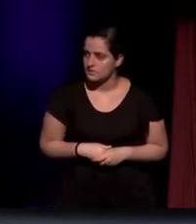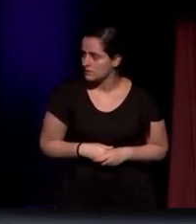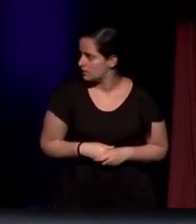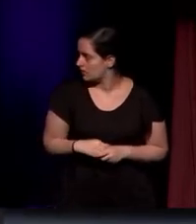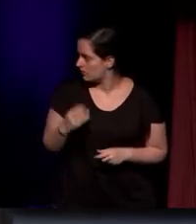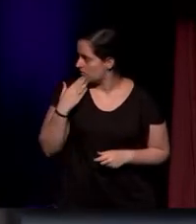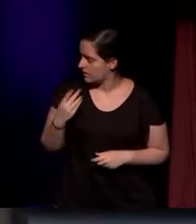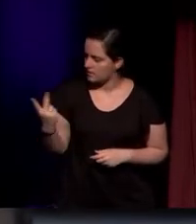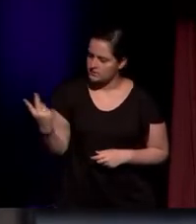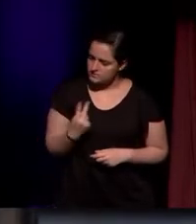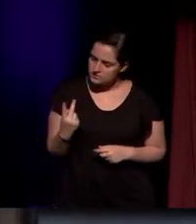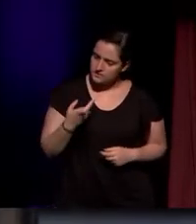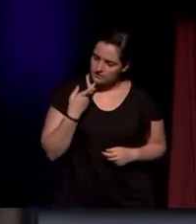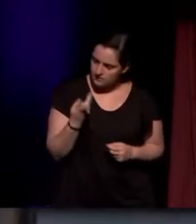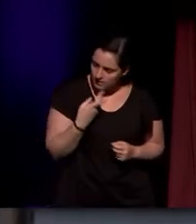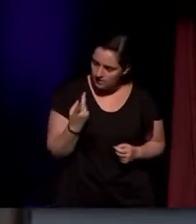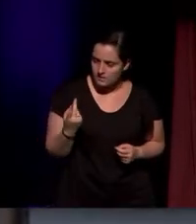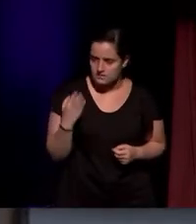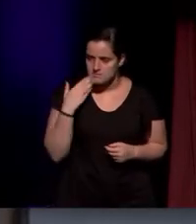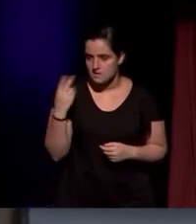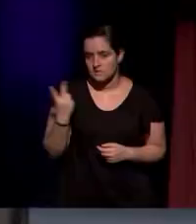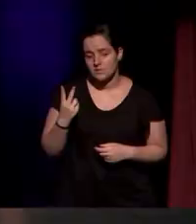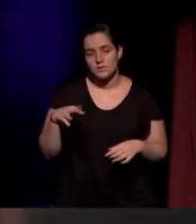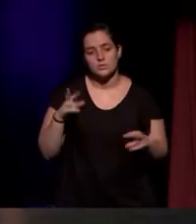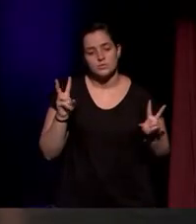talk a little about the relationship between